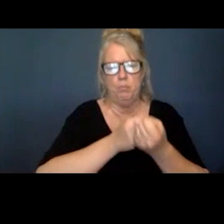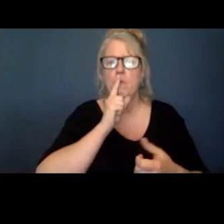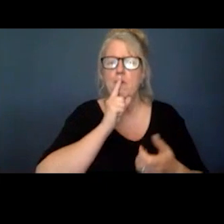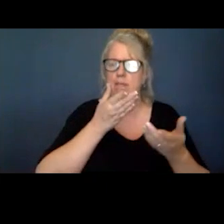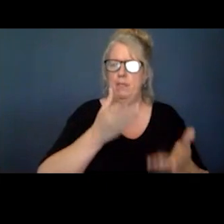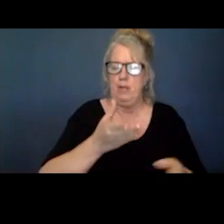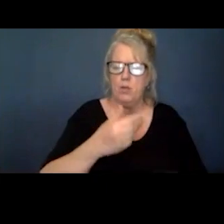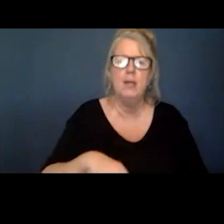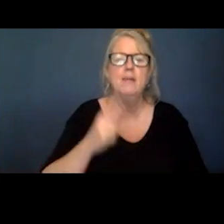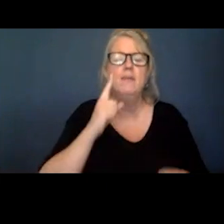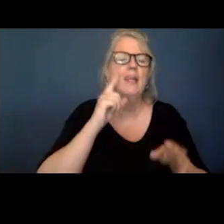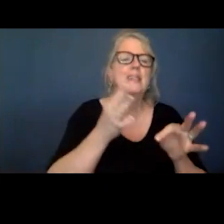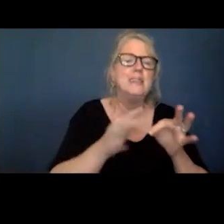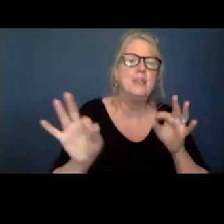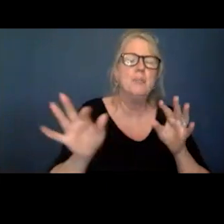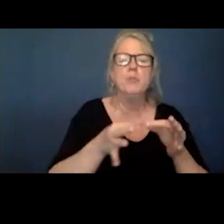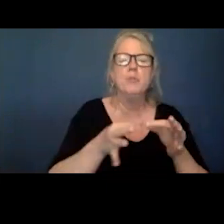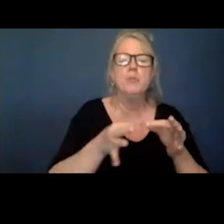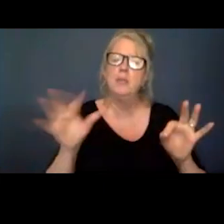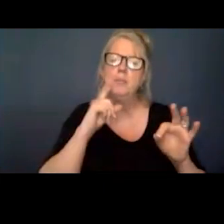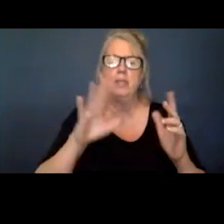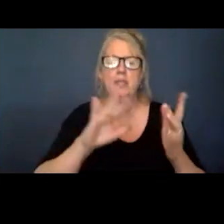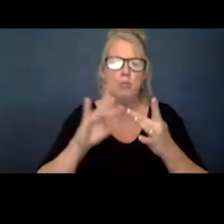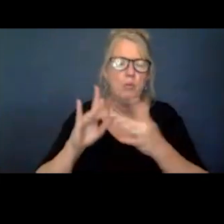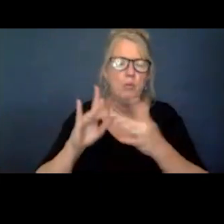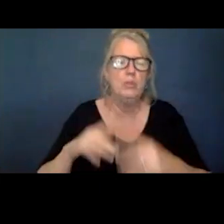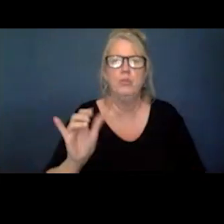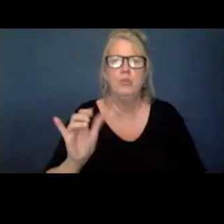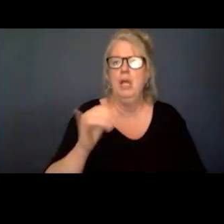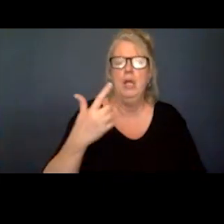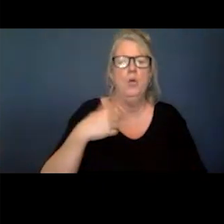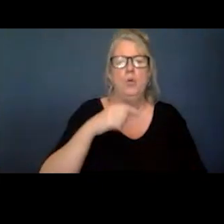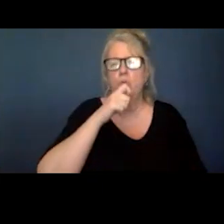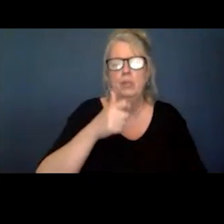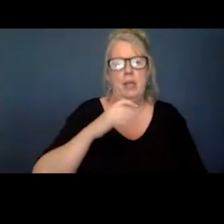A simple statement in your outreach materials such as, we're not benefits planners, but we can